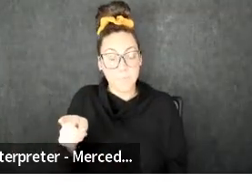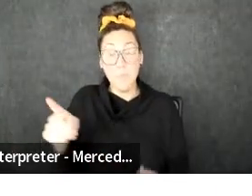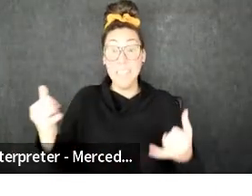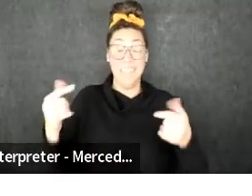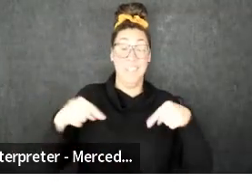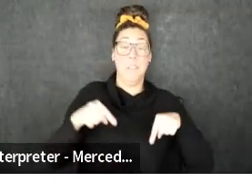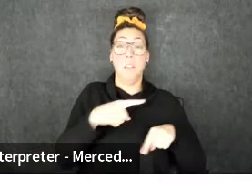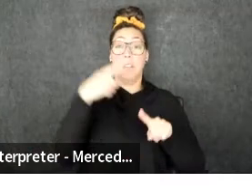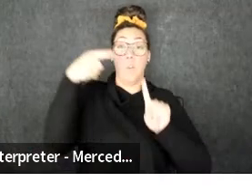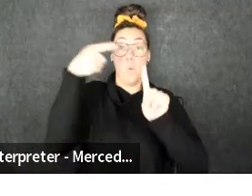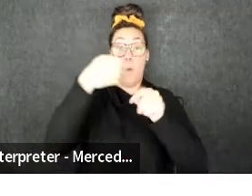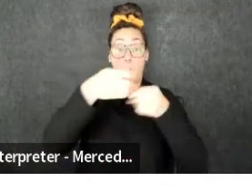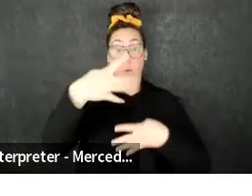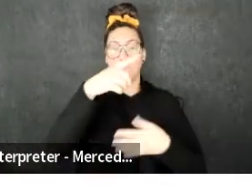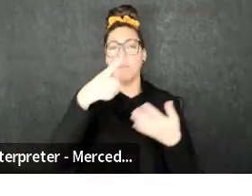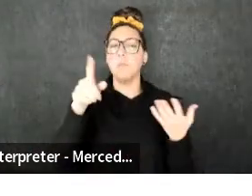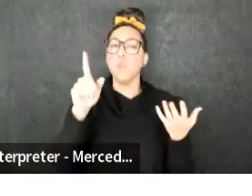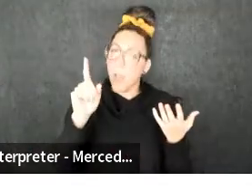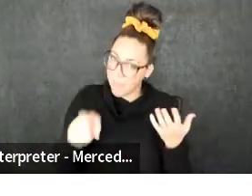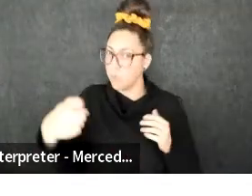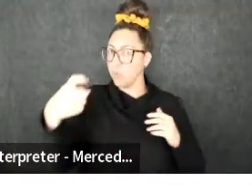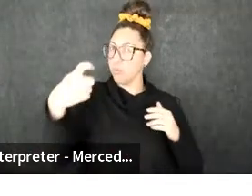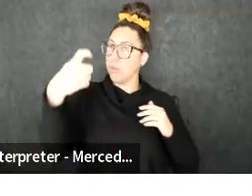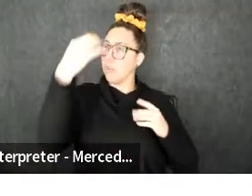So when we're thinking about goals, we want to make sure that when we're